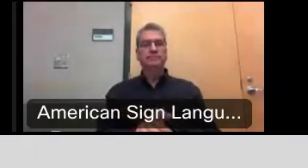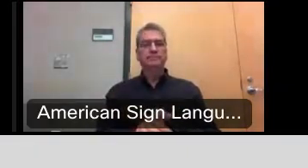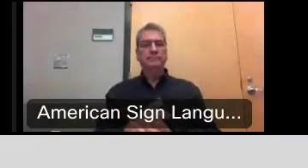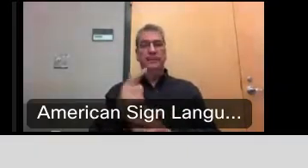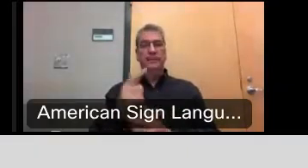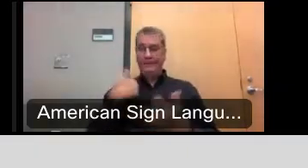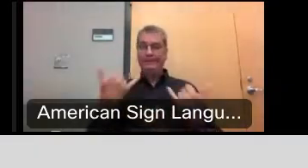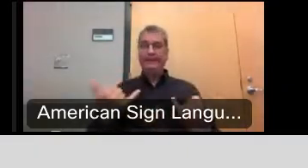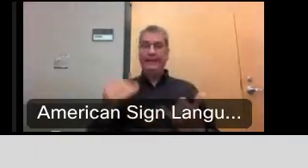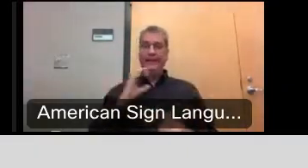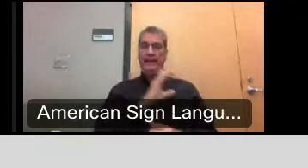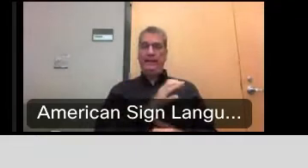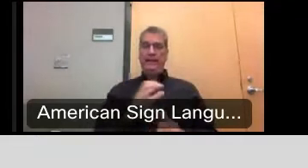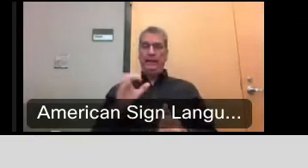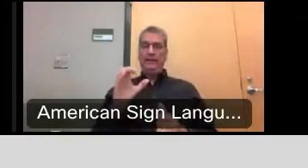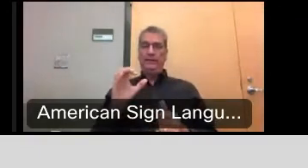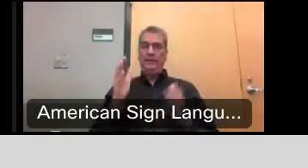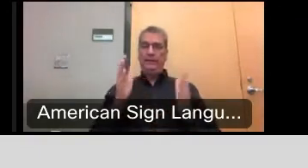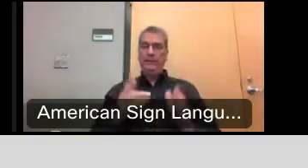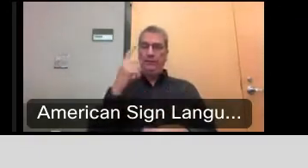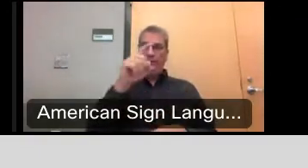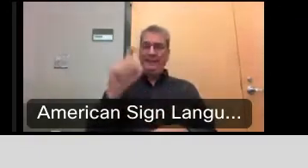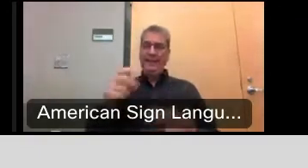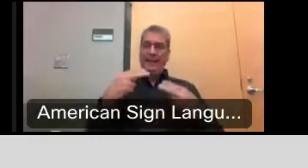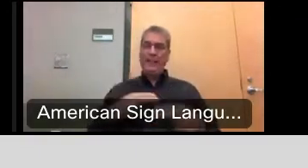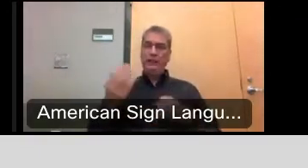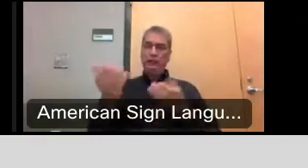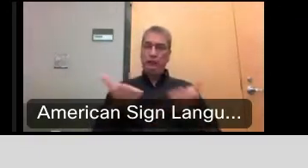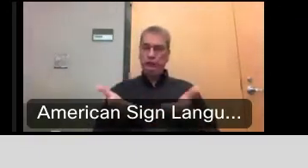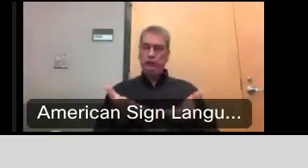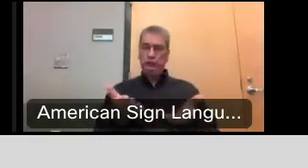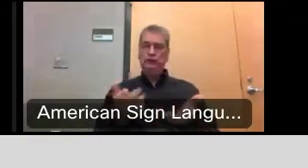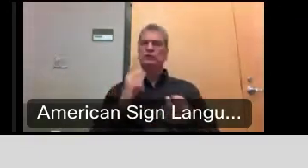for the Texas Department state health services, and it has been a particular honor to have